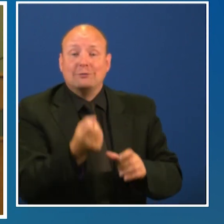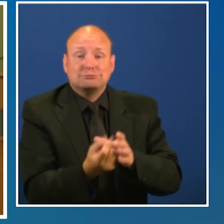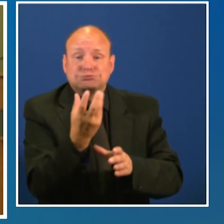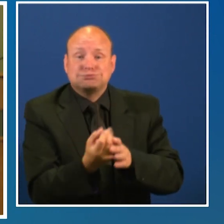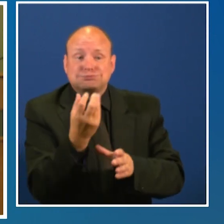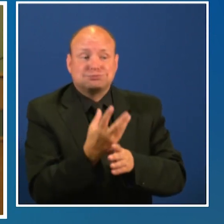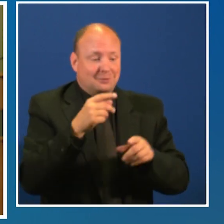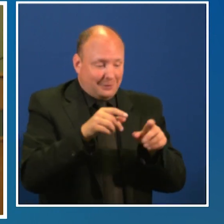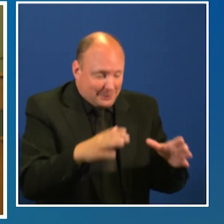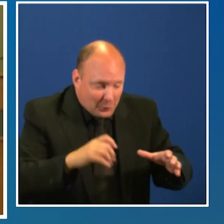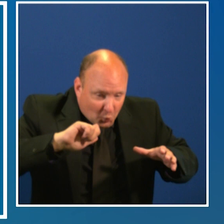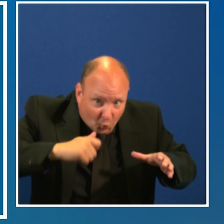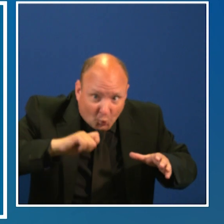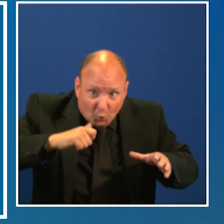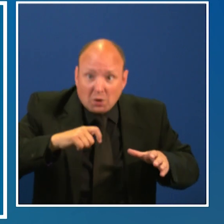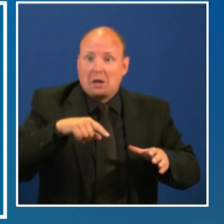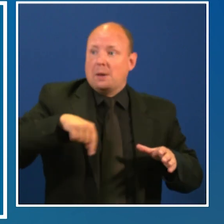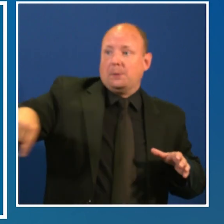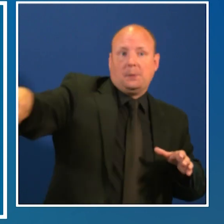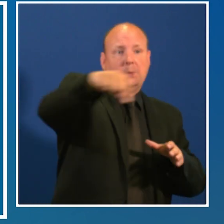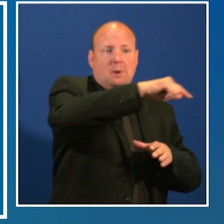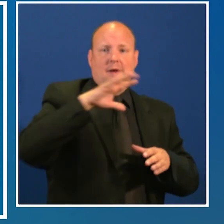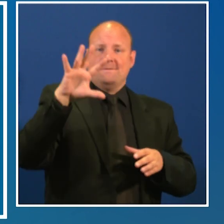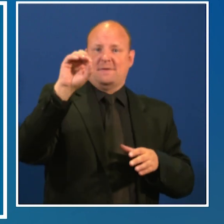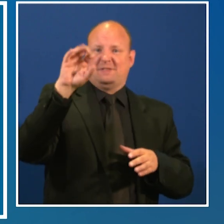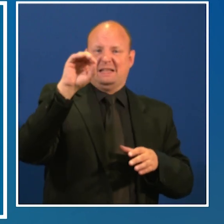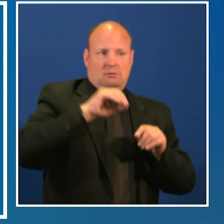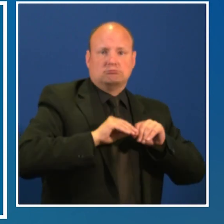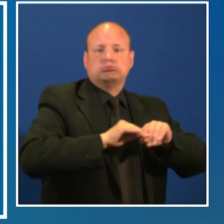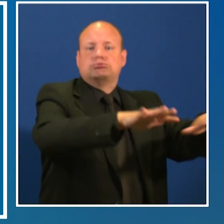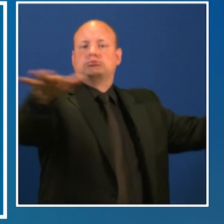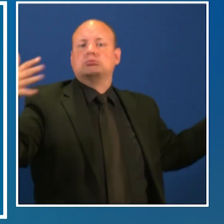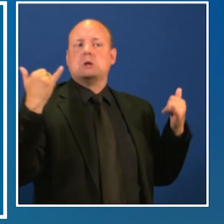shutdown and are back on just a couple more needs full servicing and repairs.